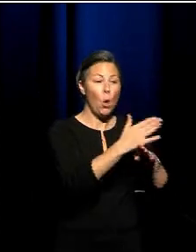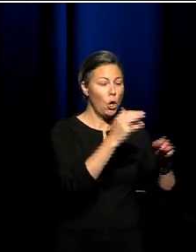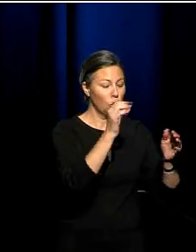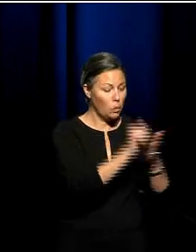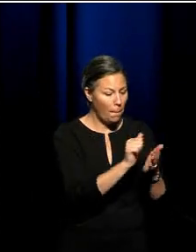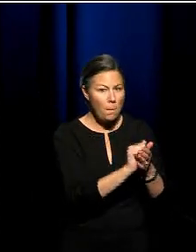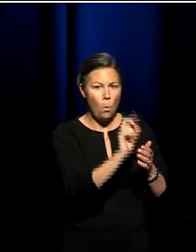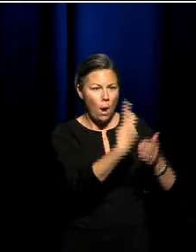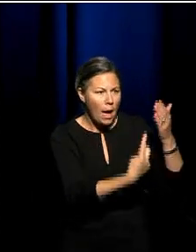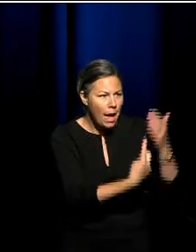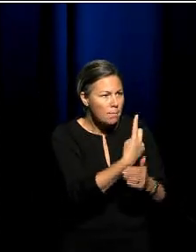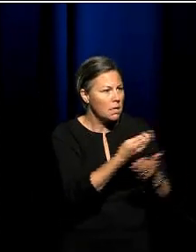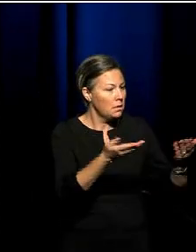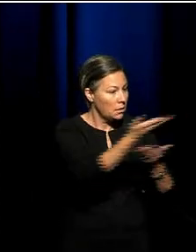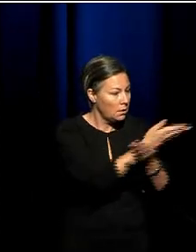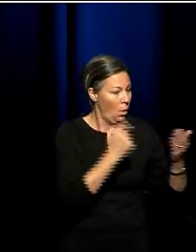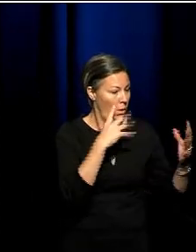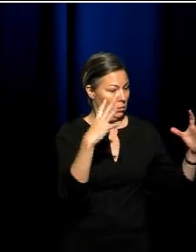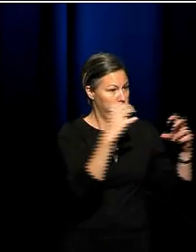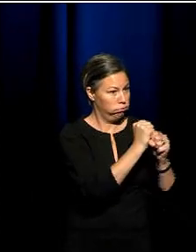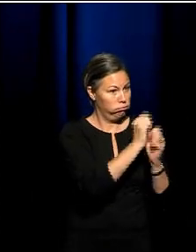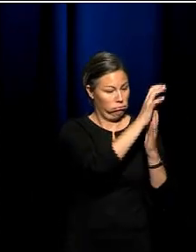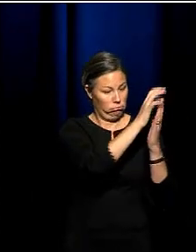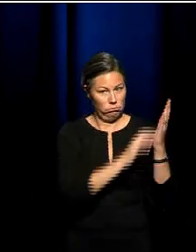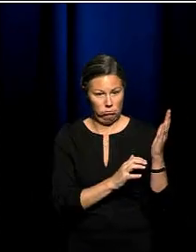research teams of the Commission and the Commission will invite people to make